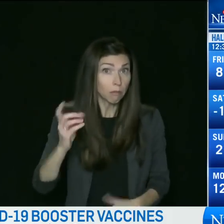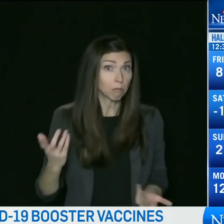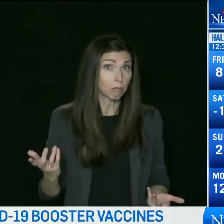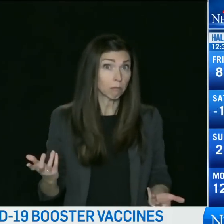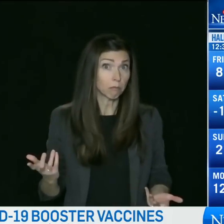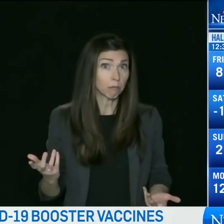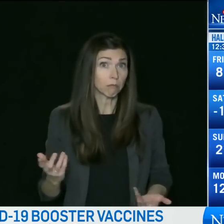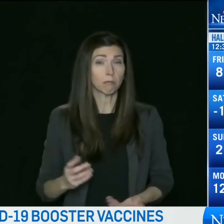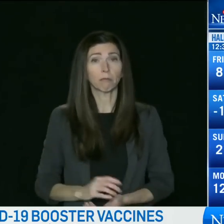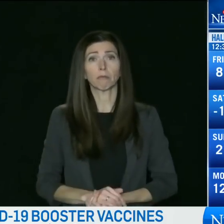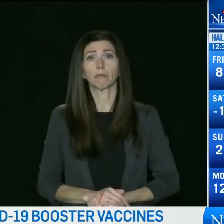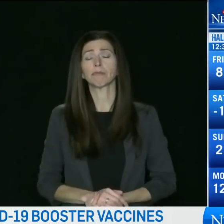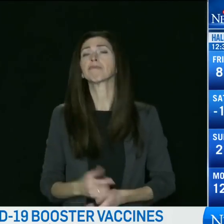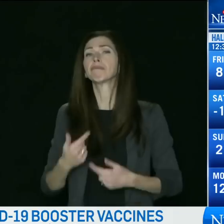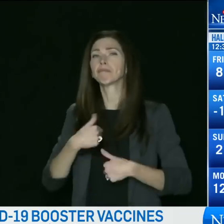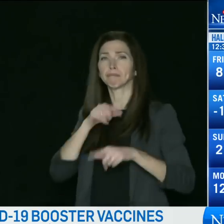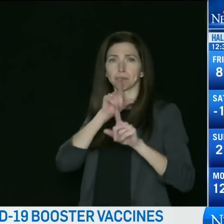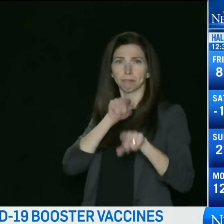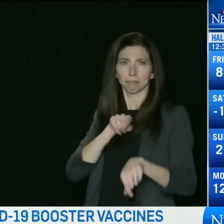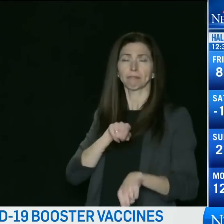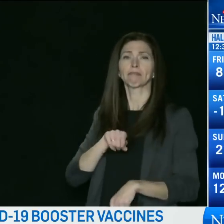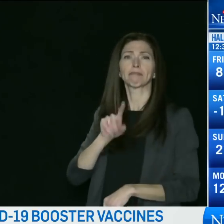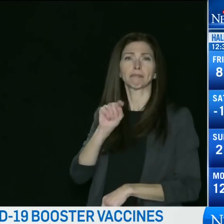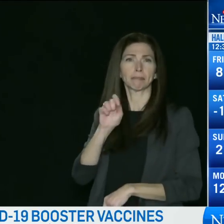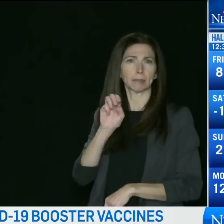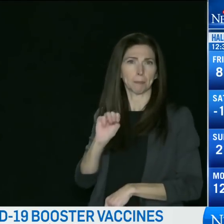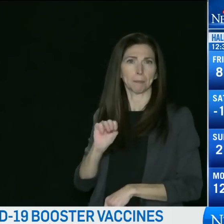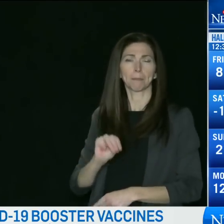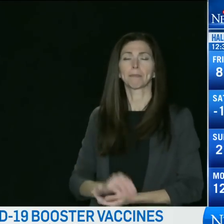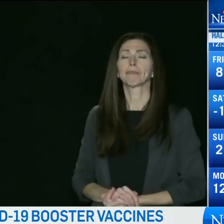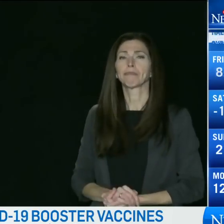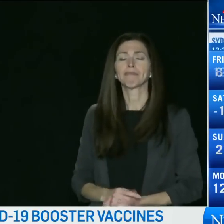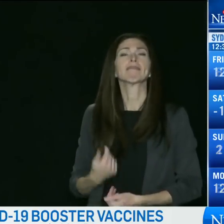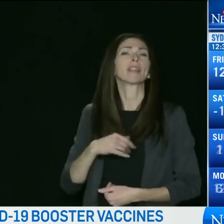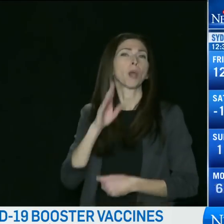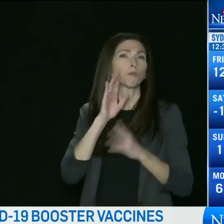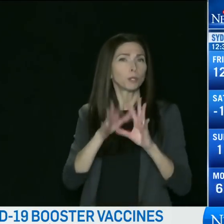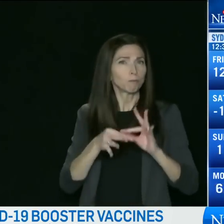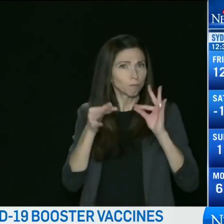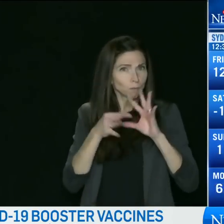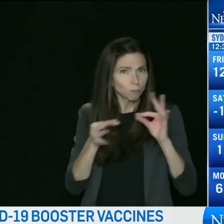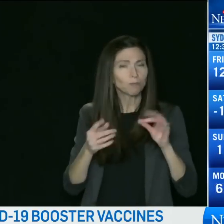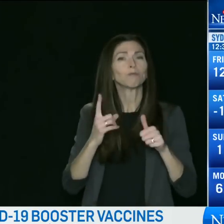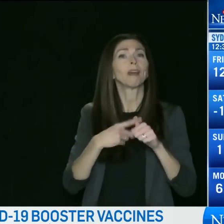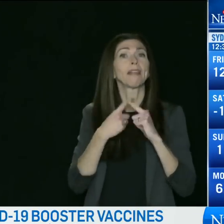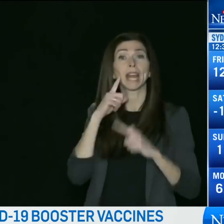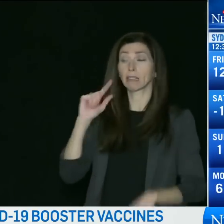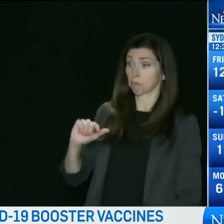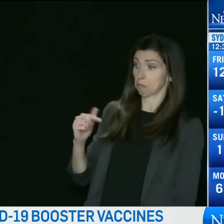CONSISTENTLY GOING FORWARD.